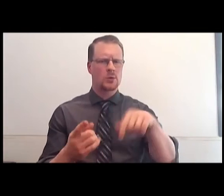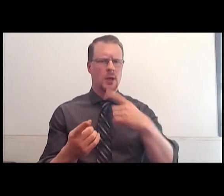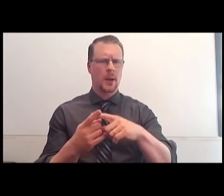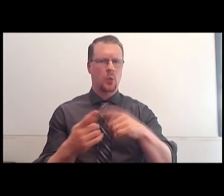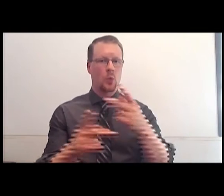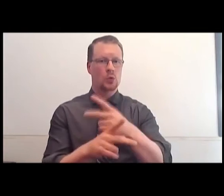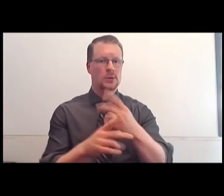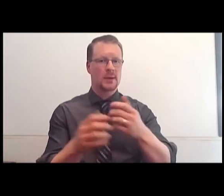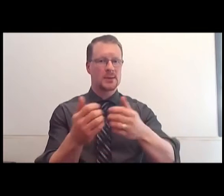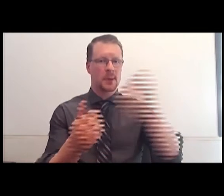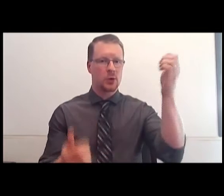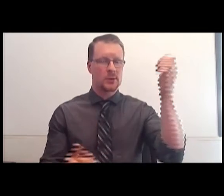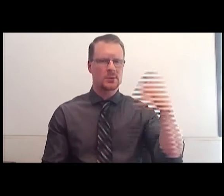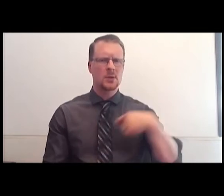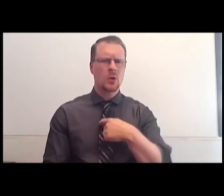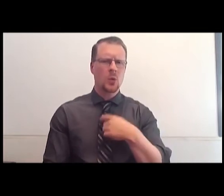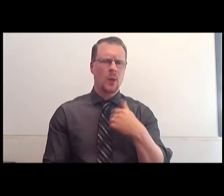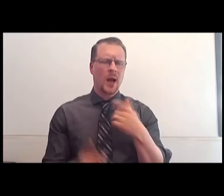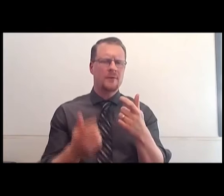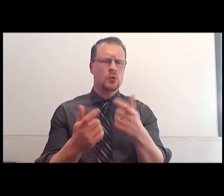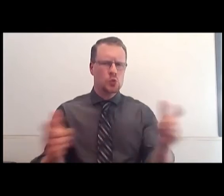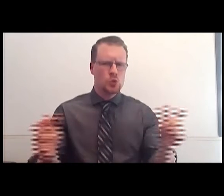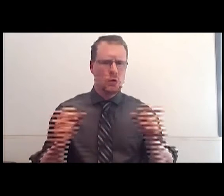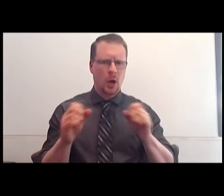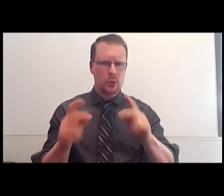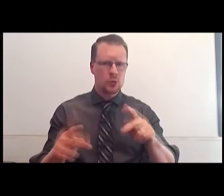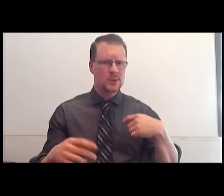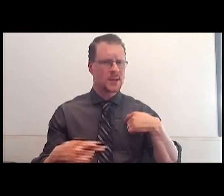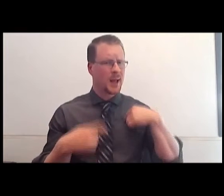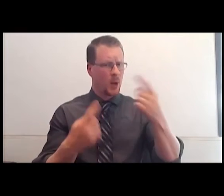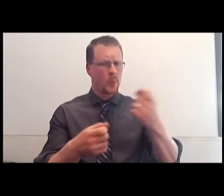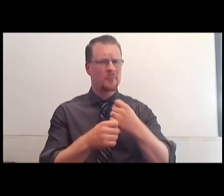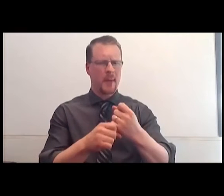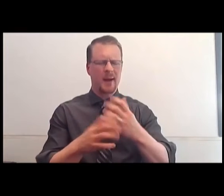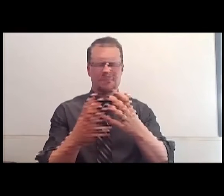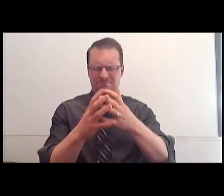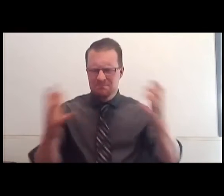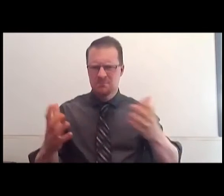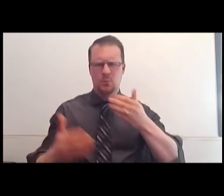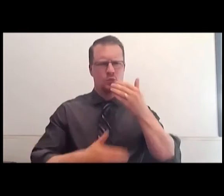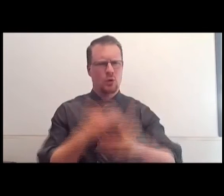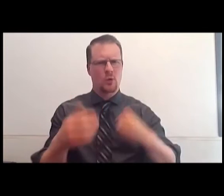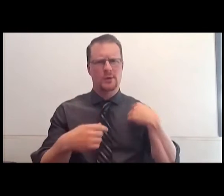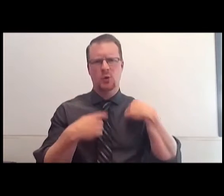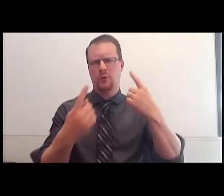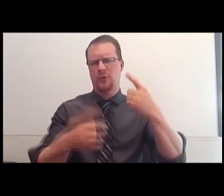And I don't wanna end on a point where we're talking about things getting worse.